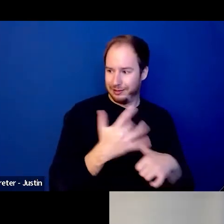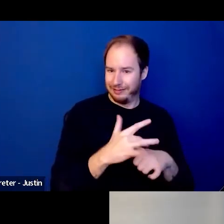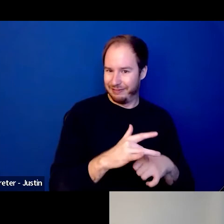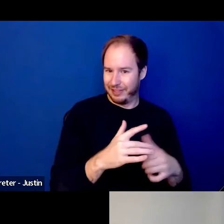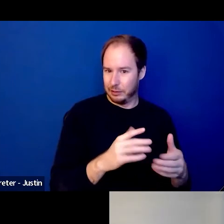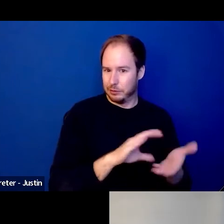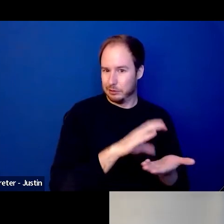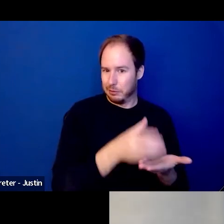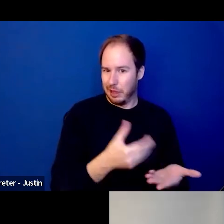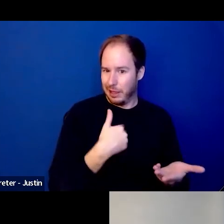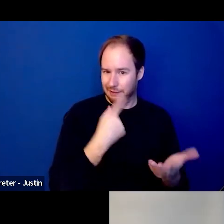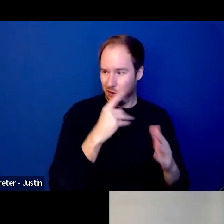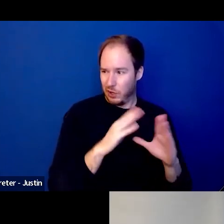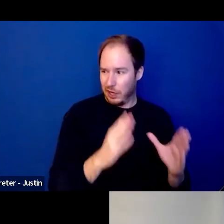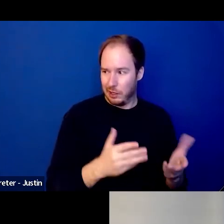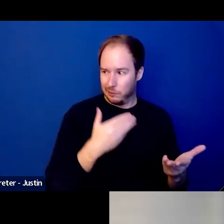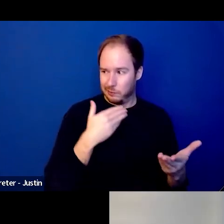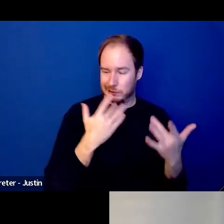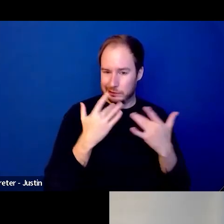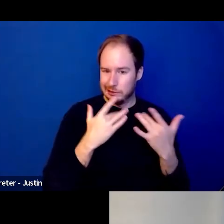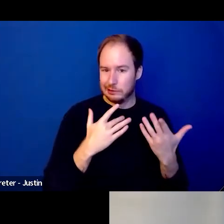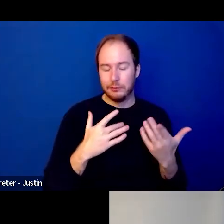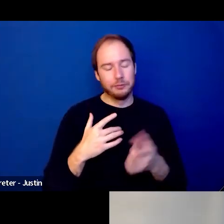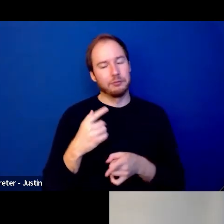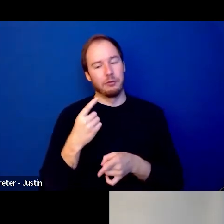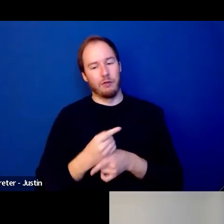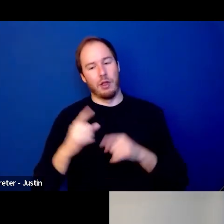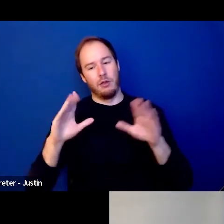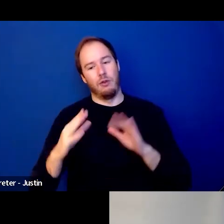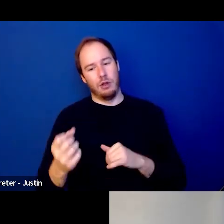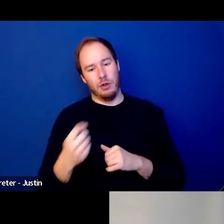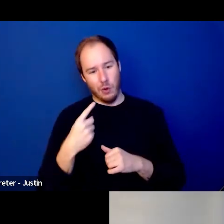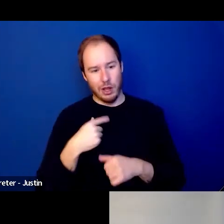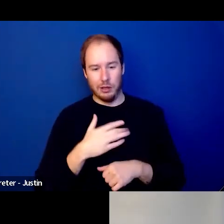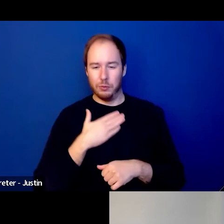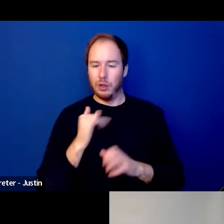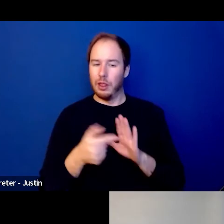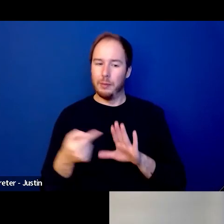Yeah, that's a great question. That's a billion dollar question. I really appreciate that metaphor, but yeah,